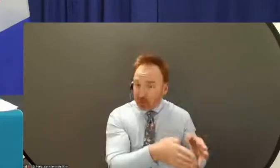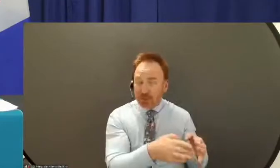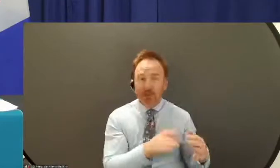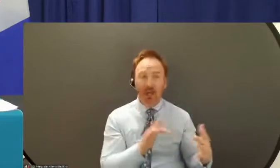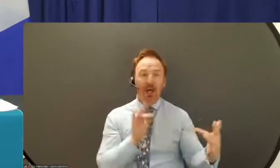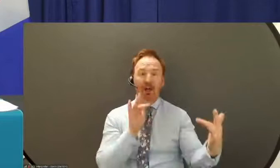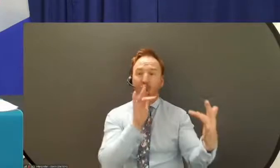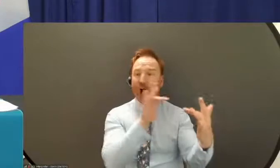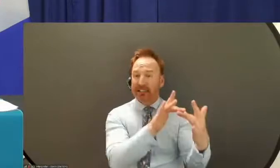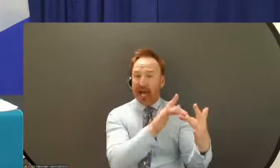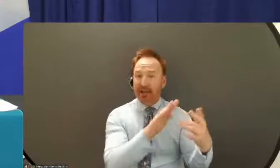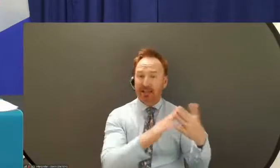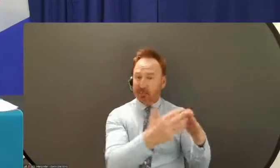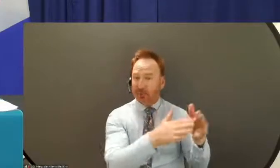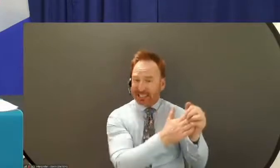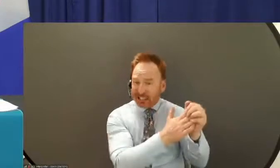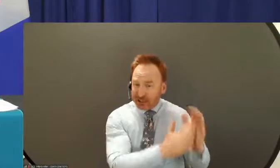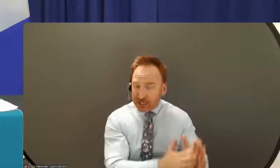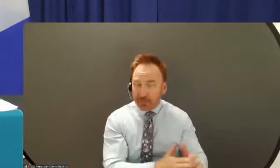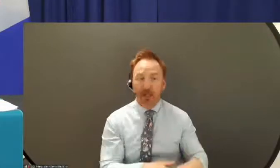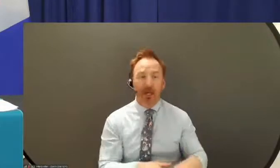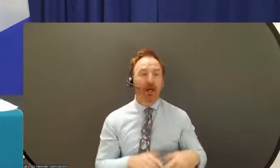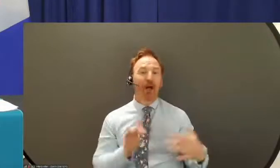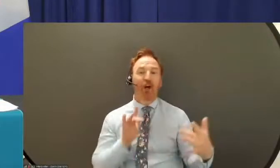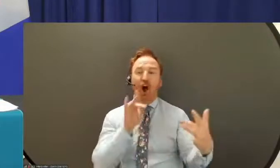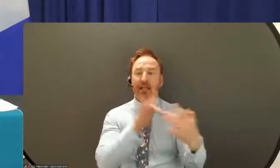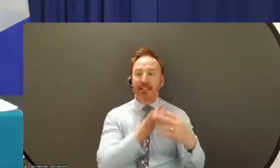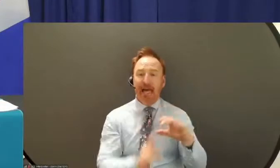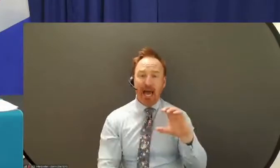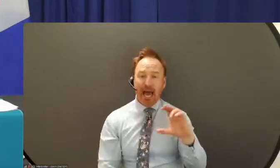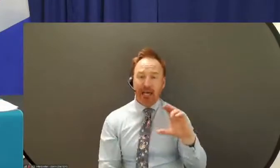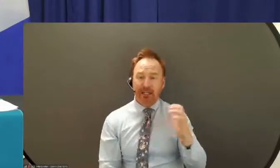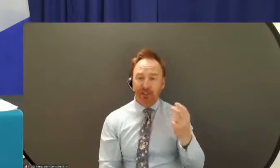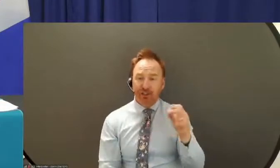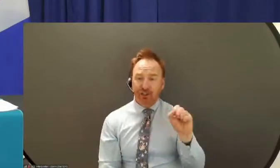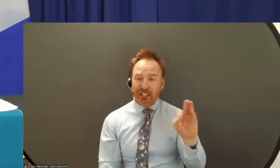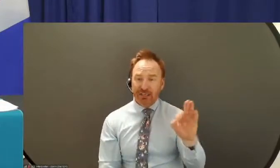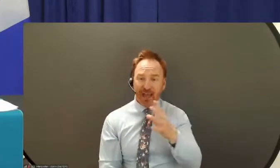in terms of travelling to communities and many Yukoners